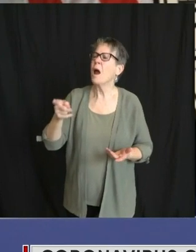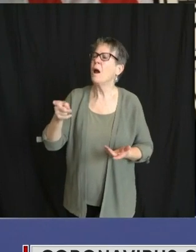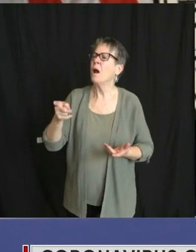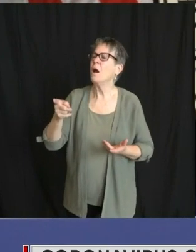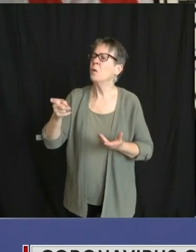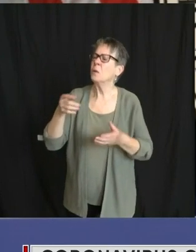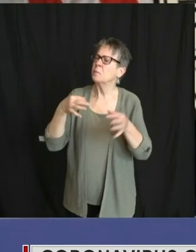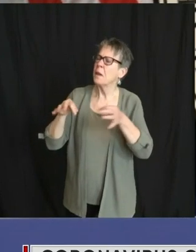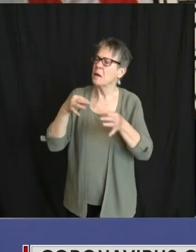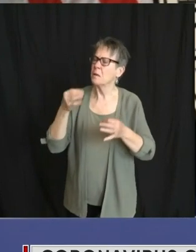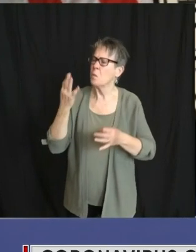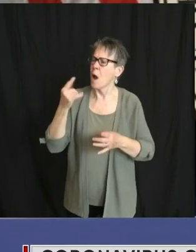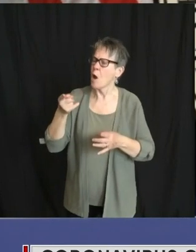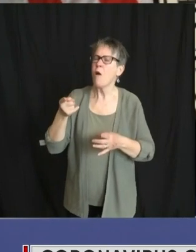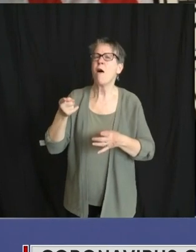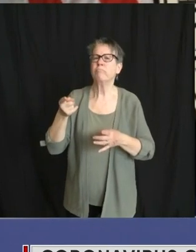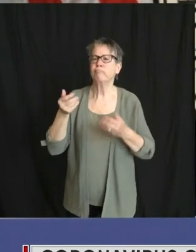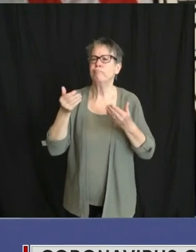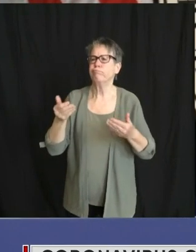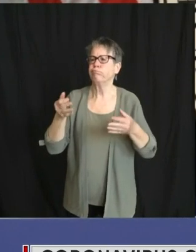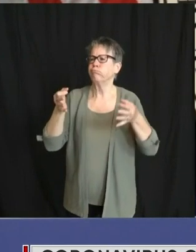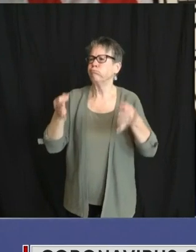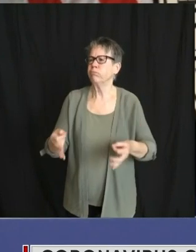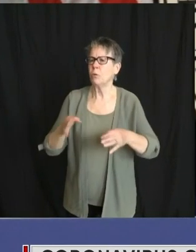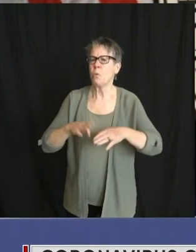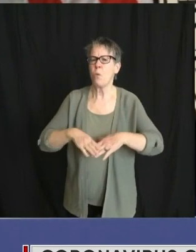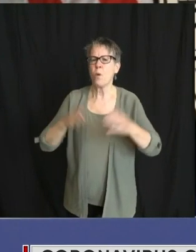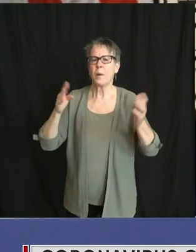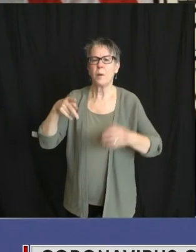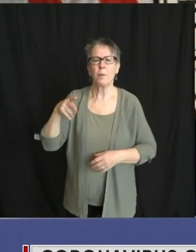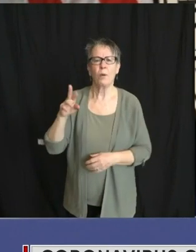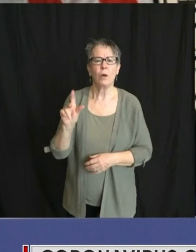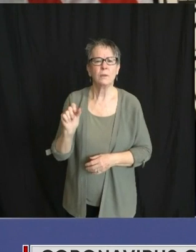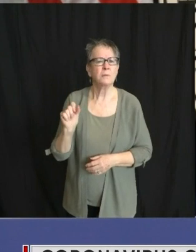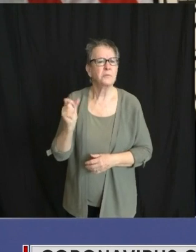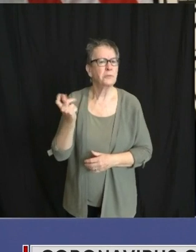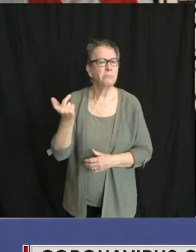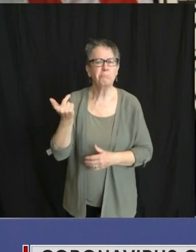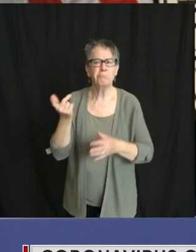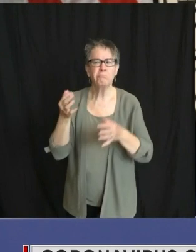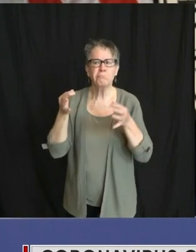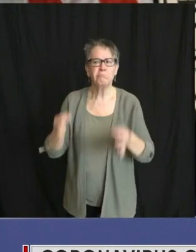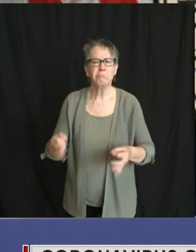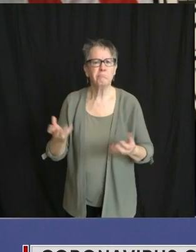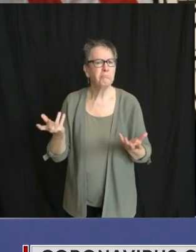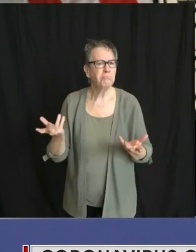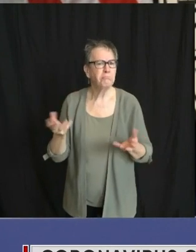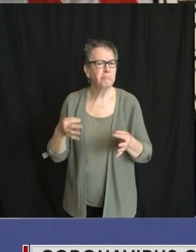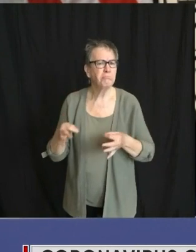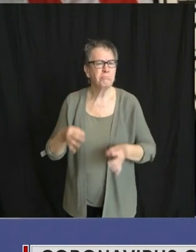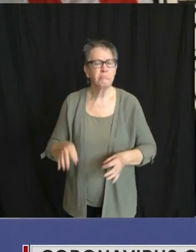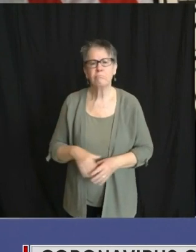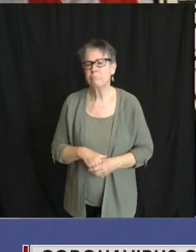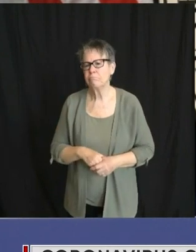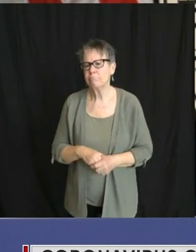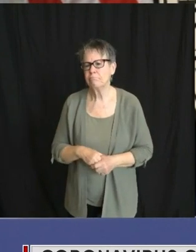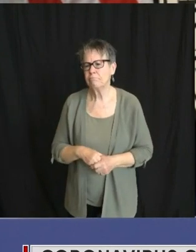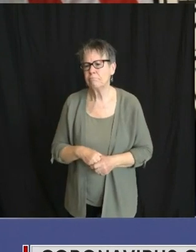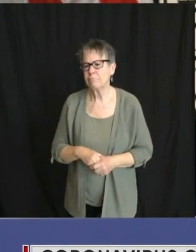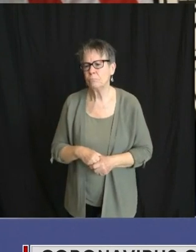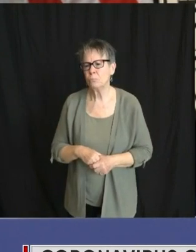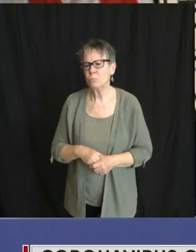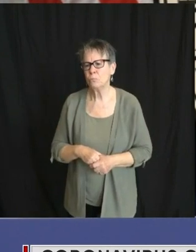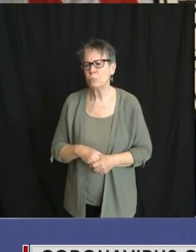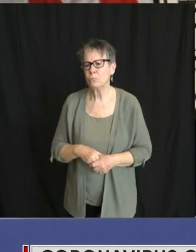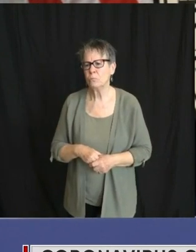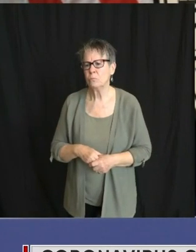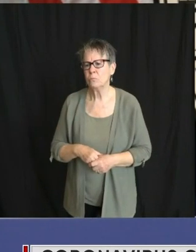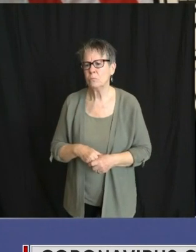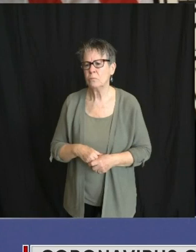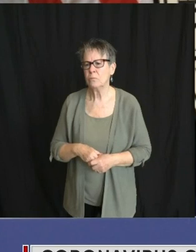EXACTLY.